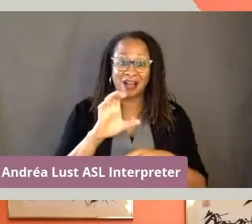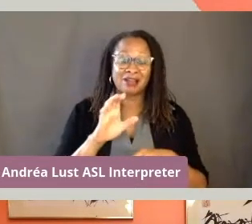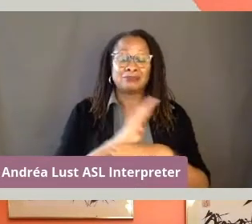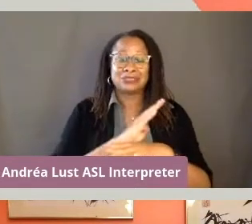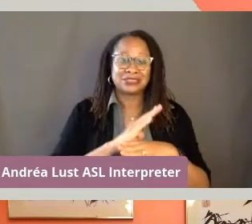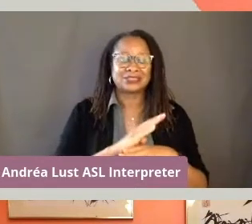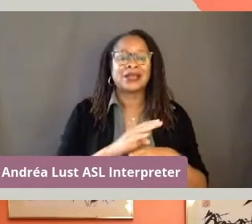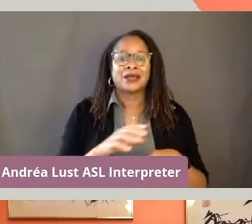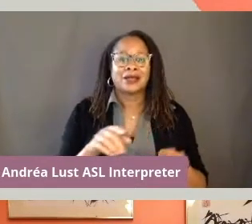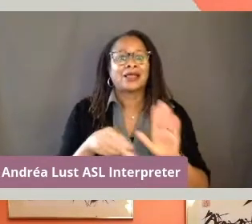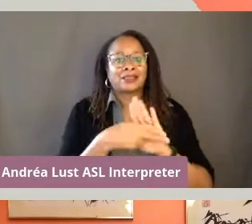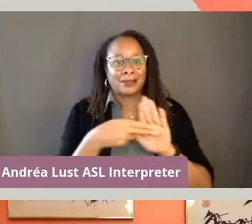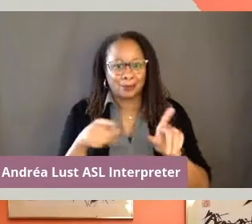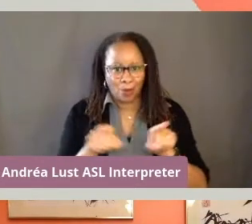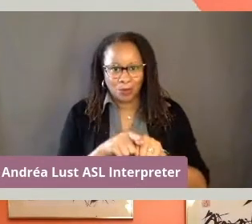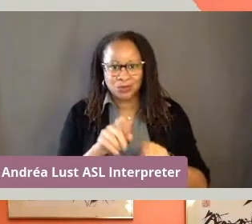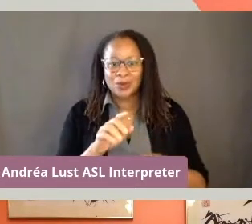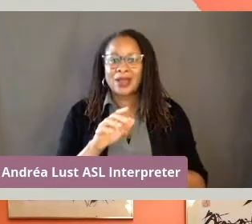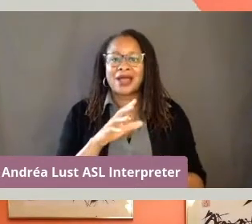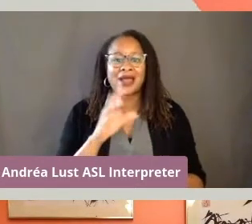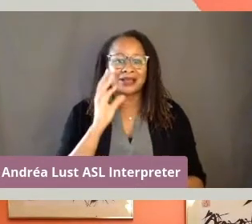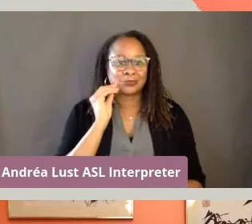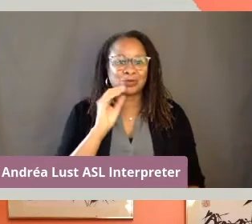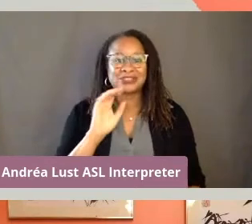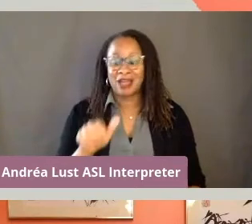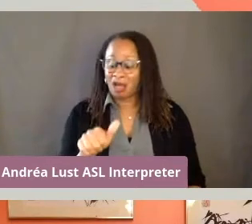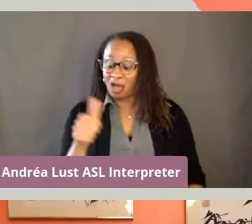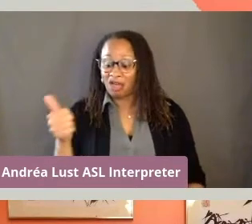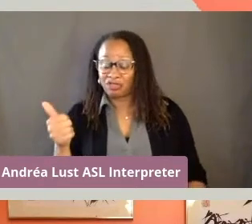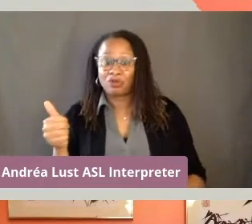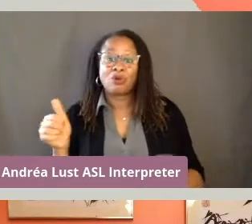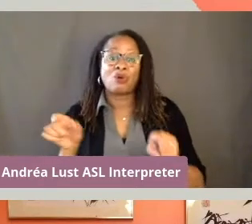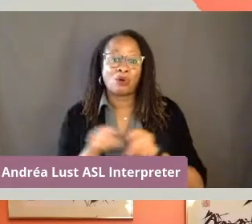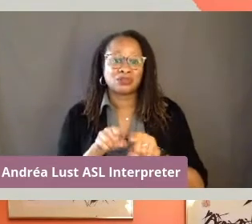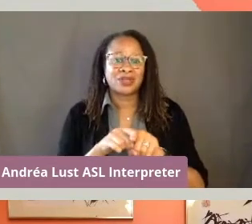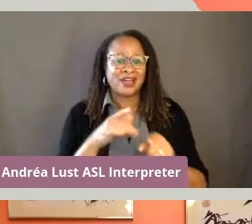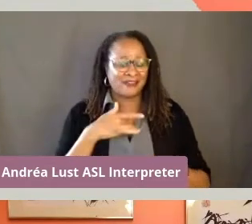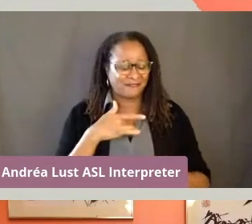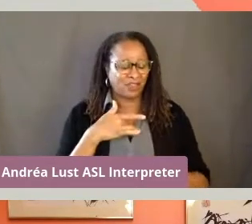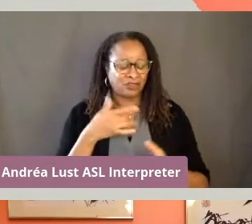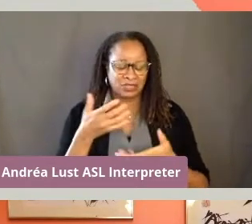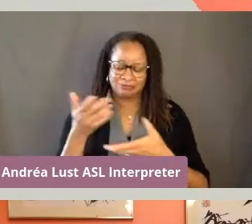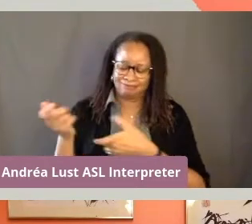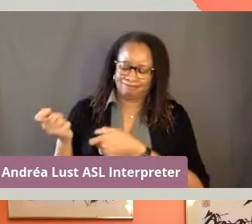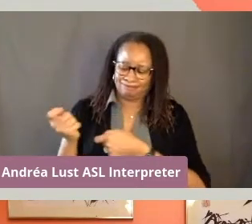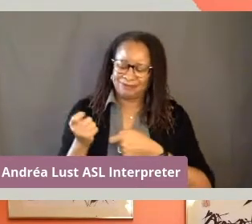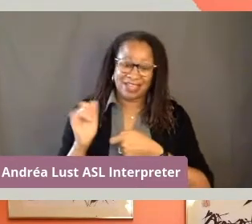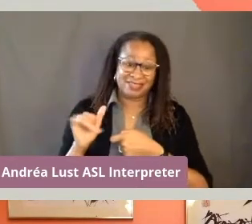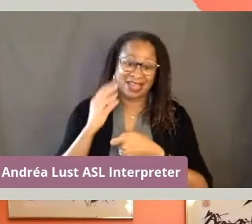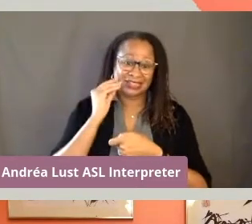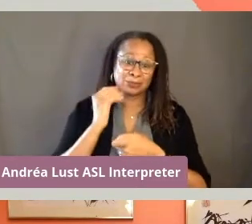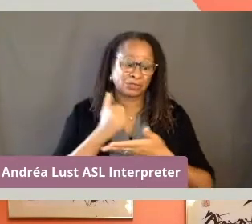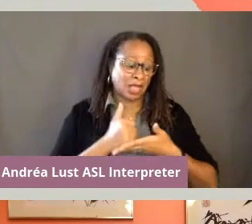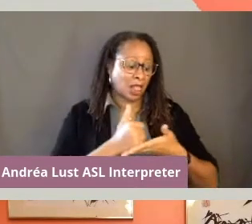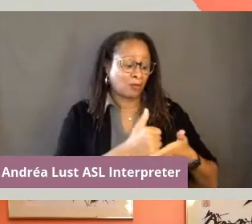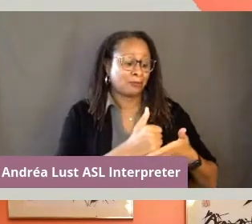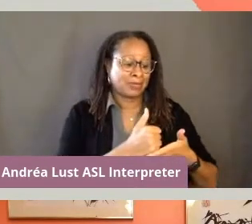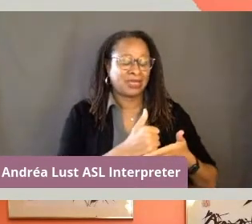field experiencing that, I felt like I gave me something to draw on, even though I wasn't, you know,